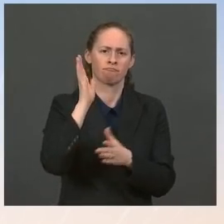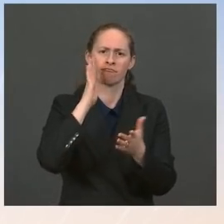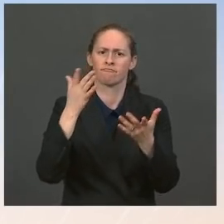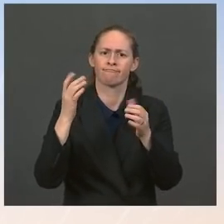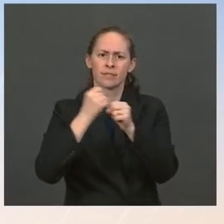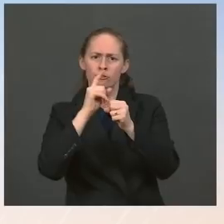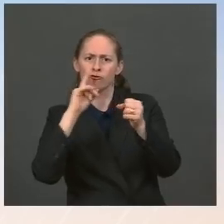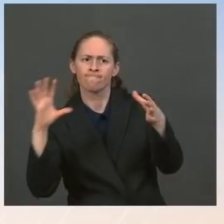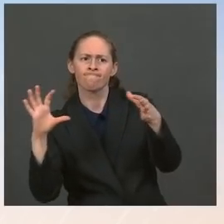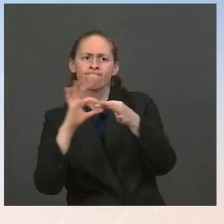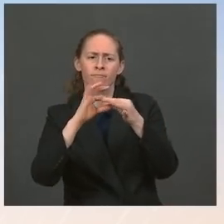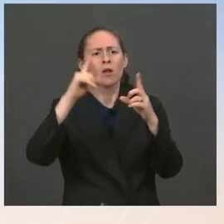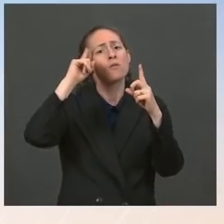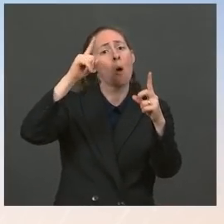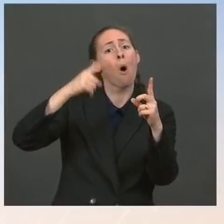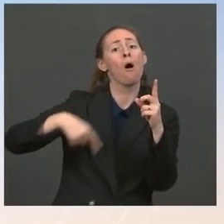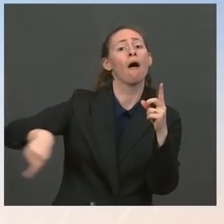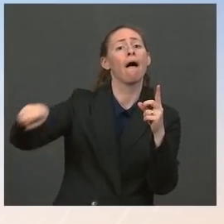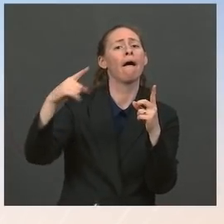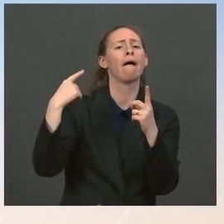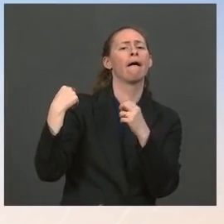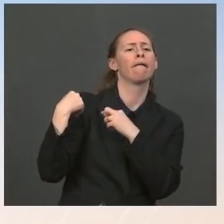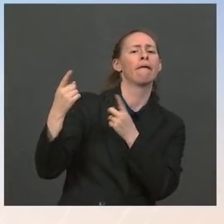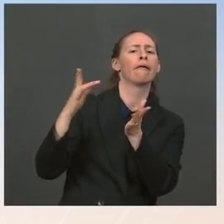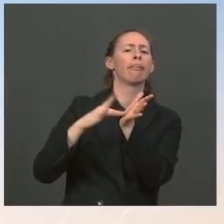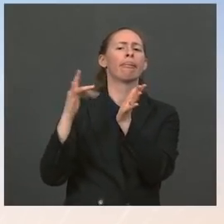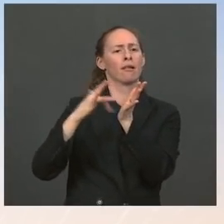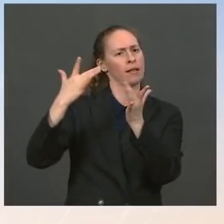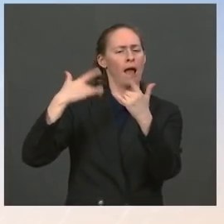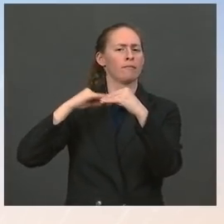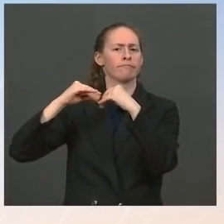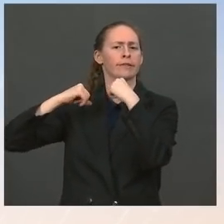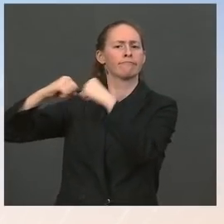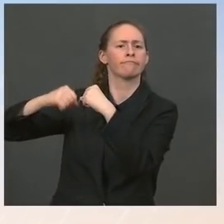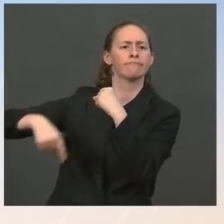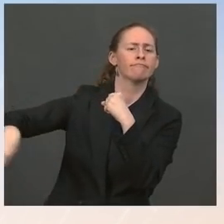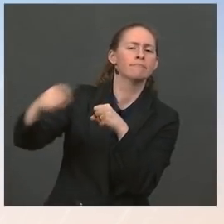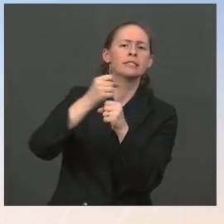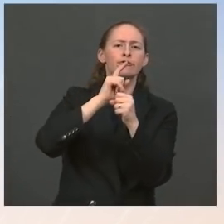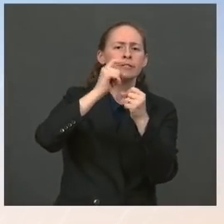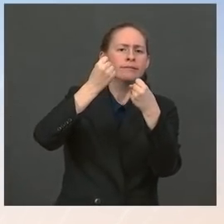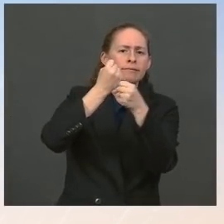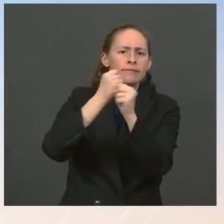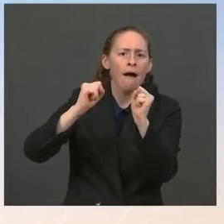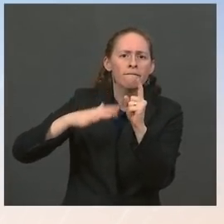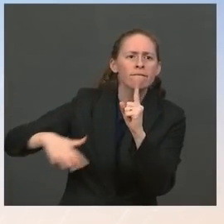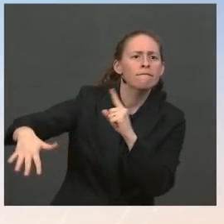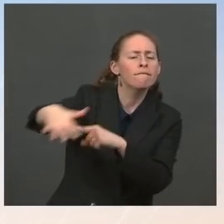in terms of their compensation. And that has a lot of benefits in terms of their effectiveness. Look, if you have an industry with 90 percent turnover --